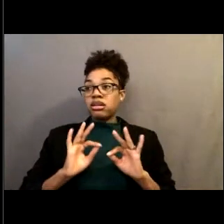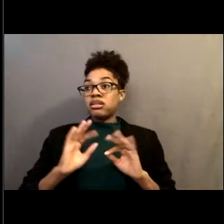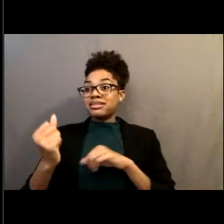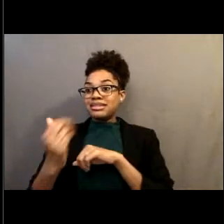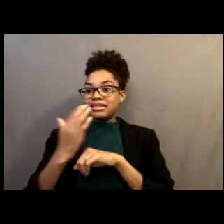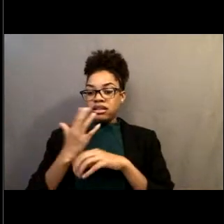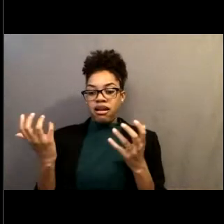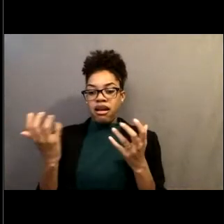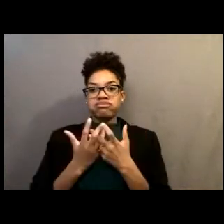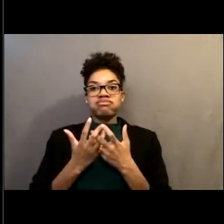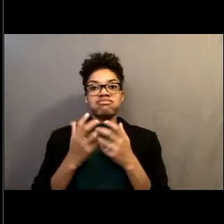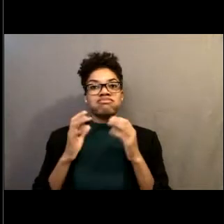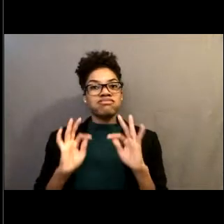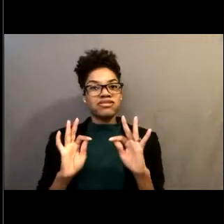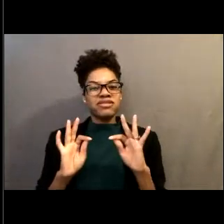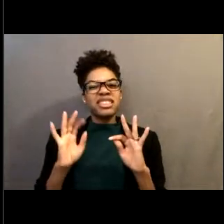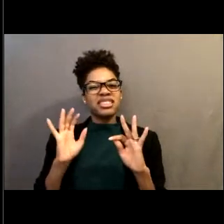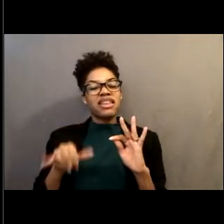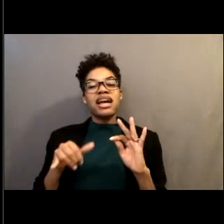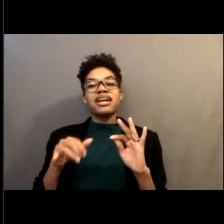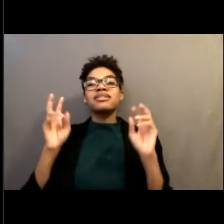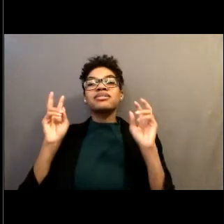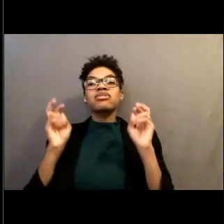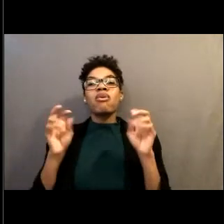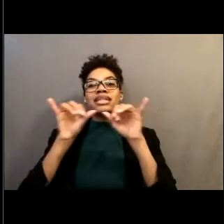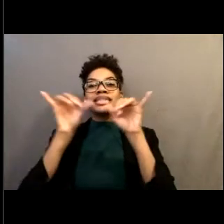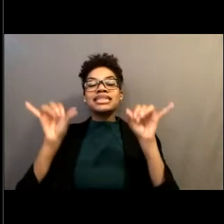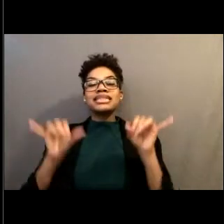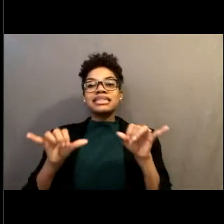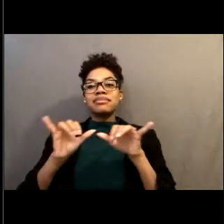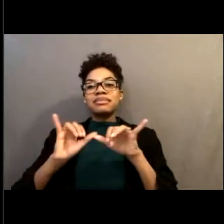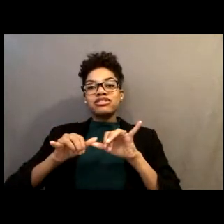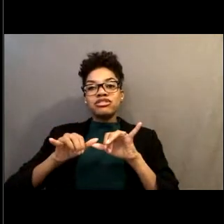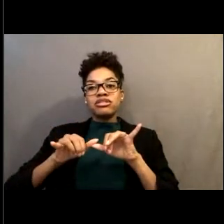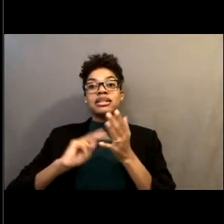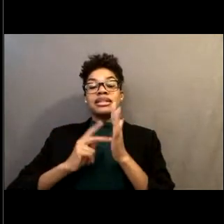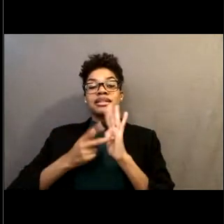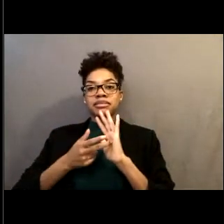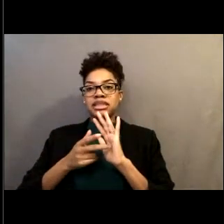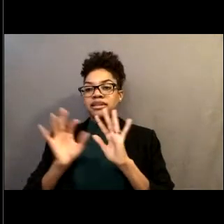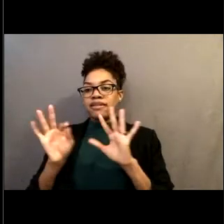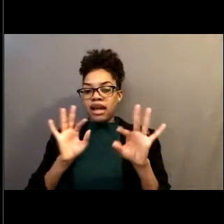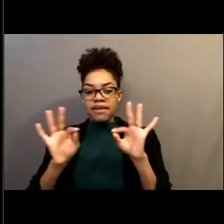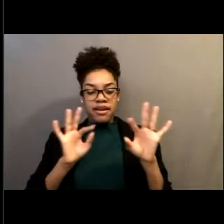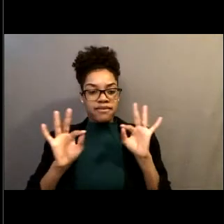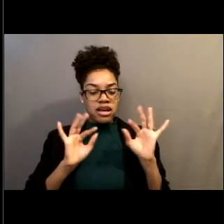So that's, what's called systems engineering. The systems engineers define the interfaces for the satellite and make sure